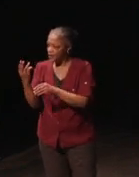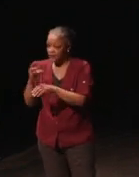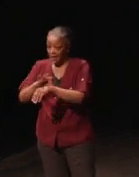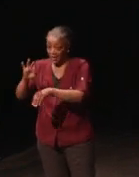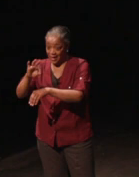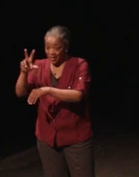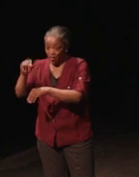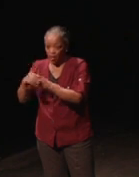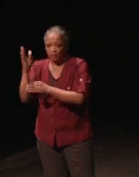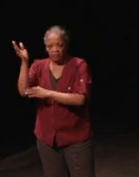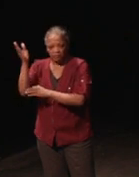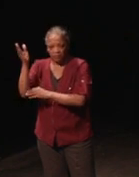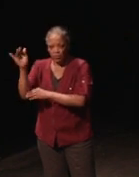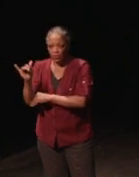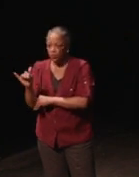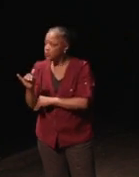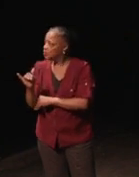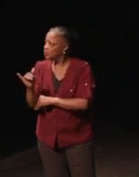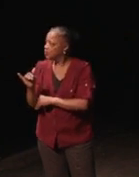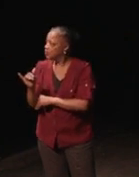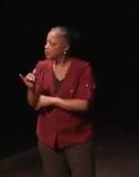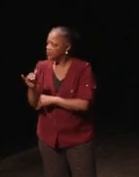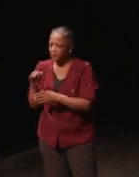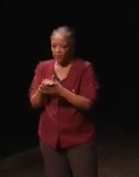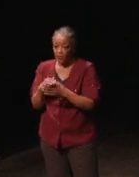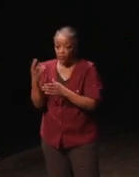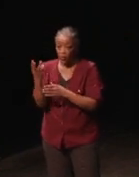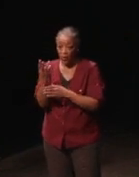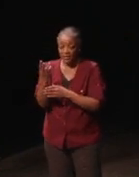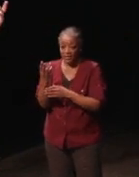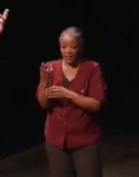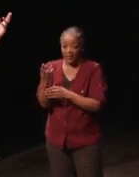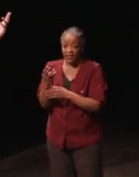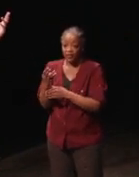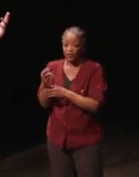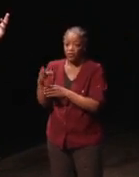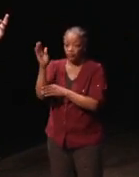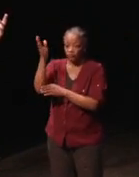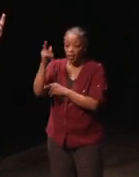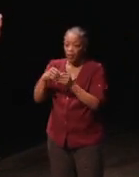Wednesday 9:30. So, there's a plug on Wednesday about the prices they're setting this up and